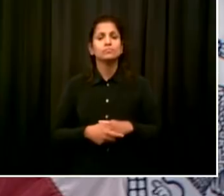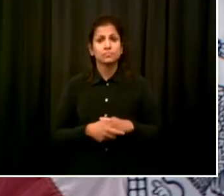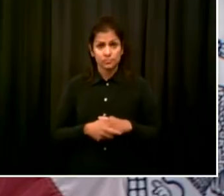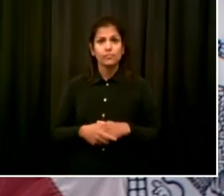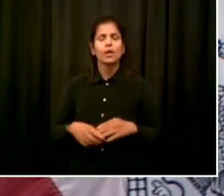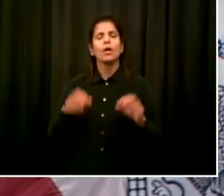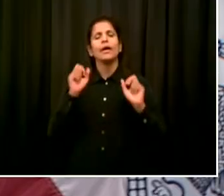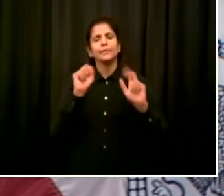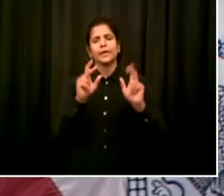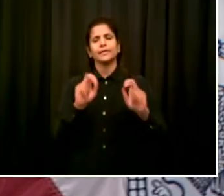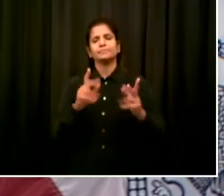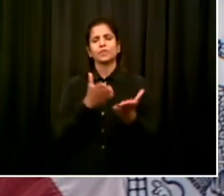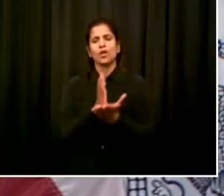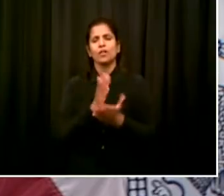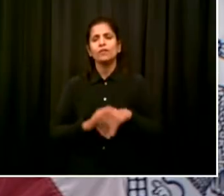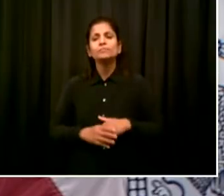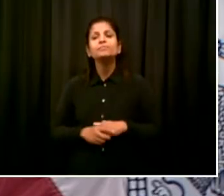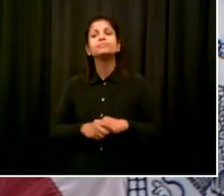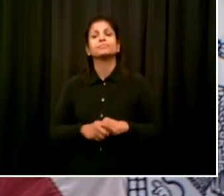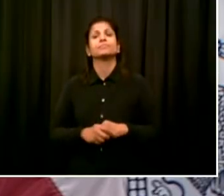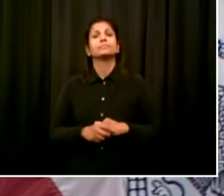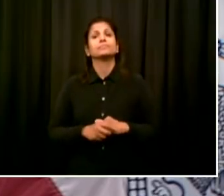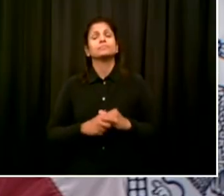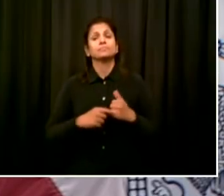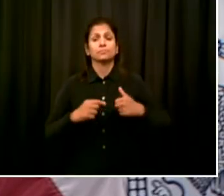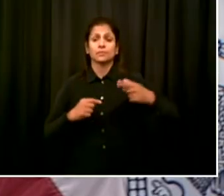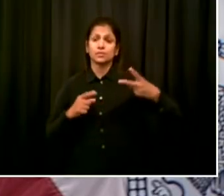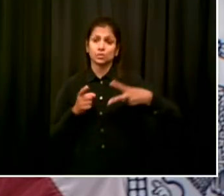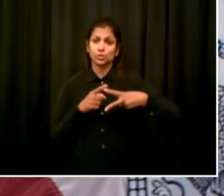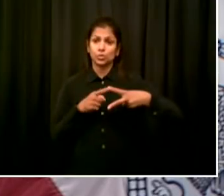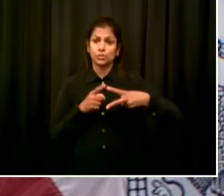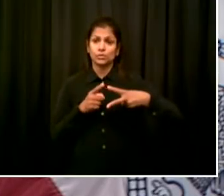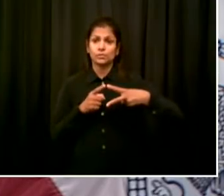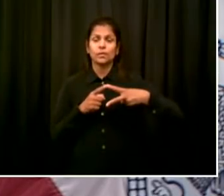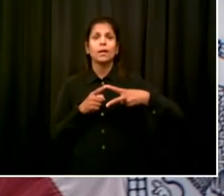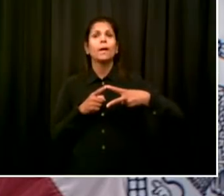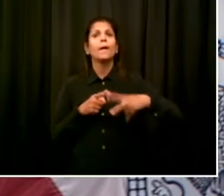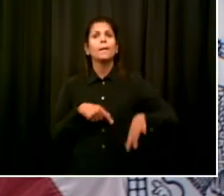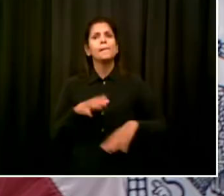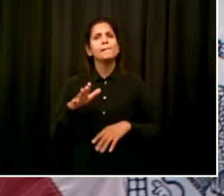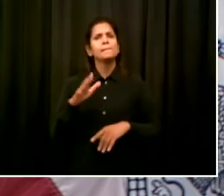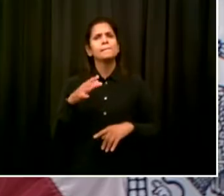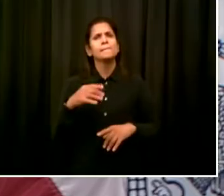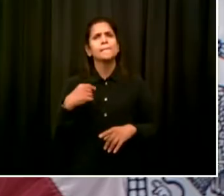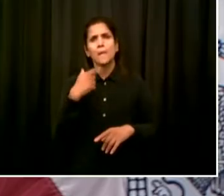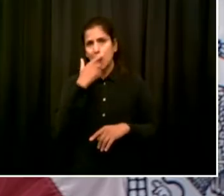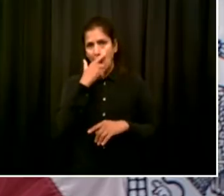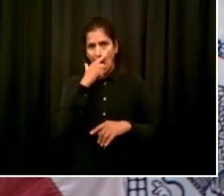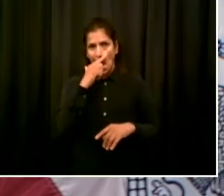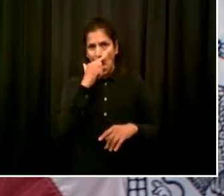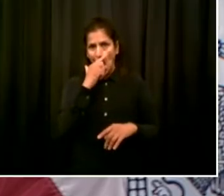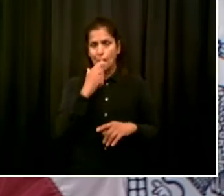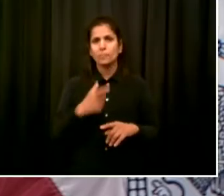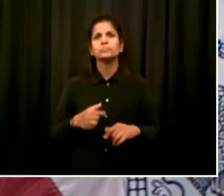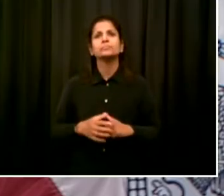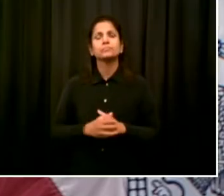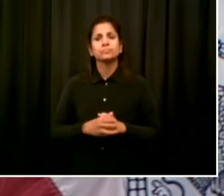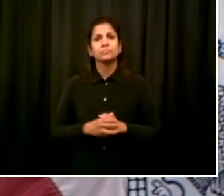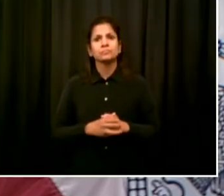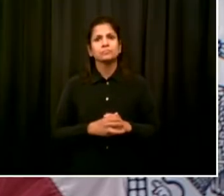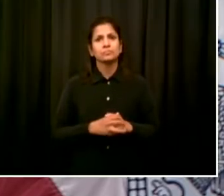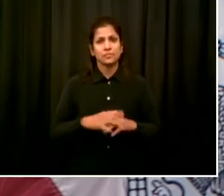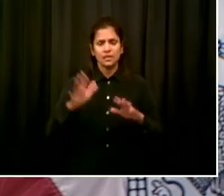USE THEM .